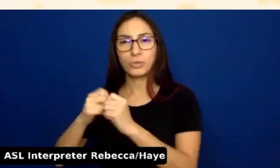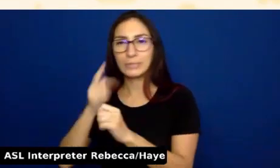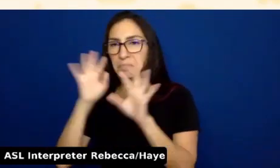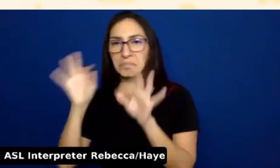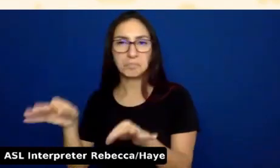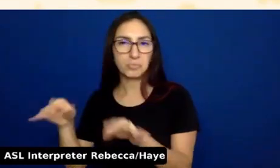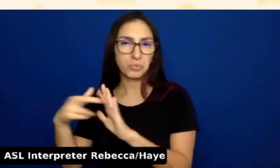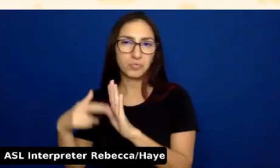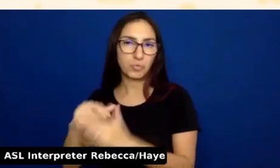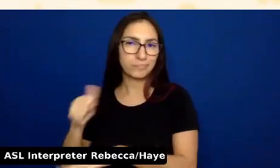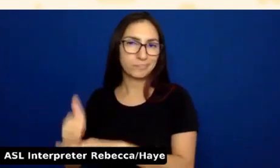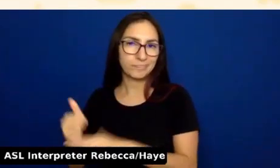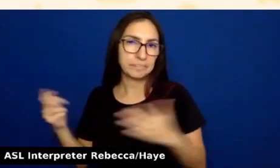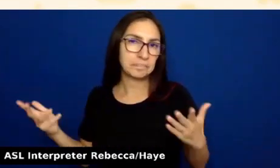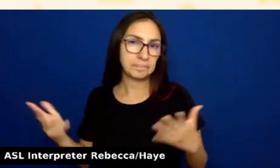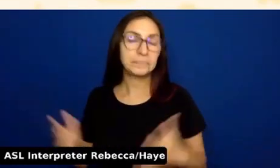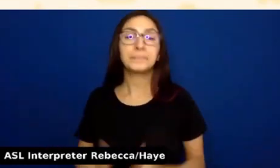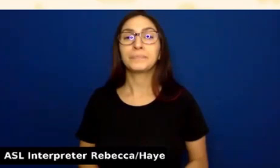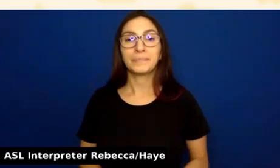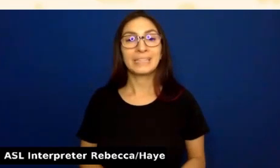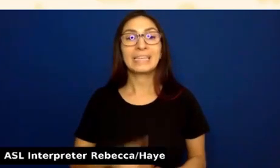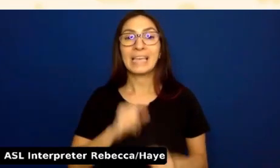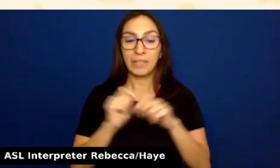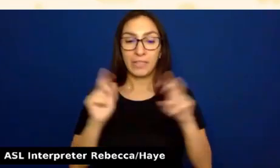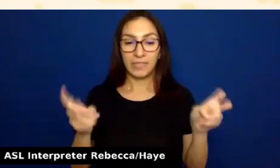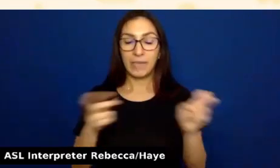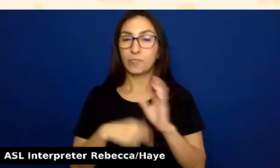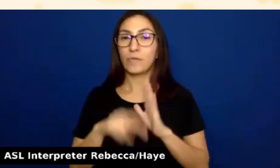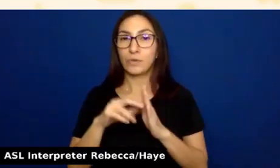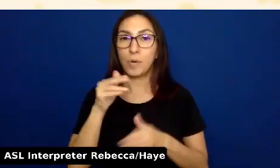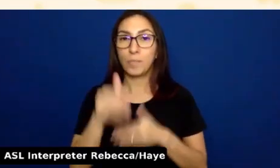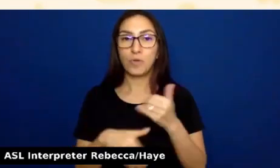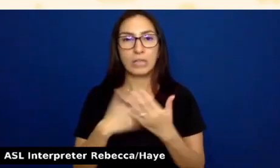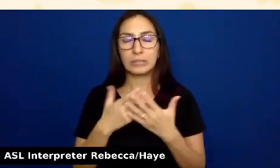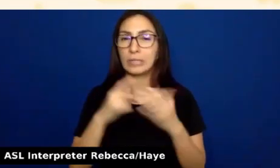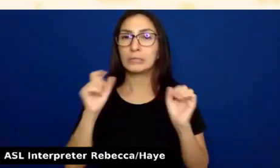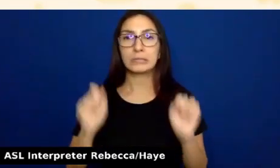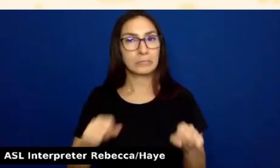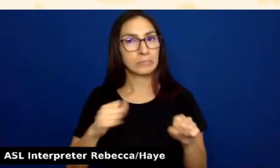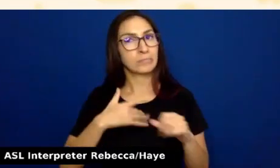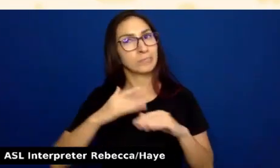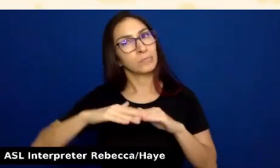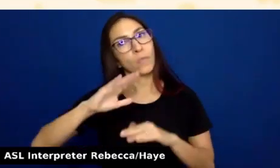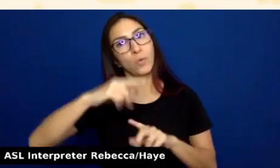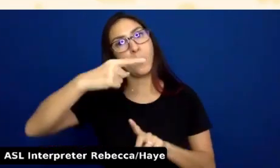The actual theme review process can easily take over a month for themes trying to get into the repository.